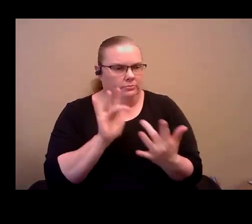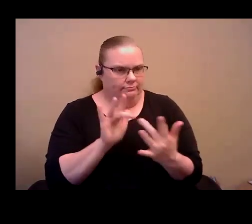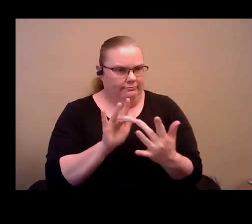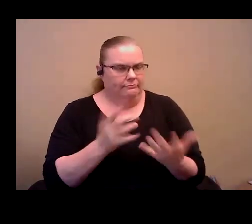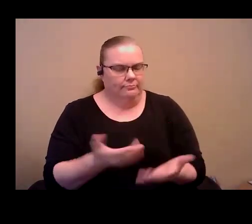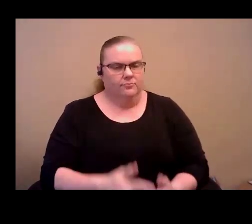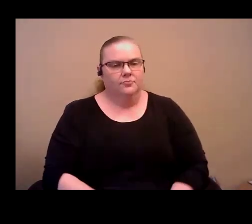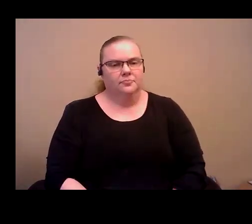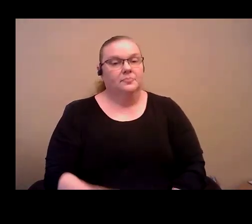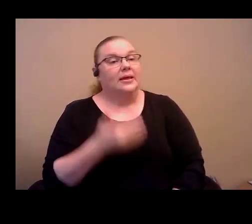April Young, ADvancing States: Thank you, Kate.